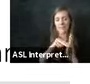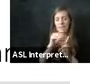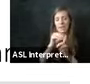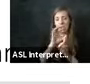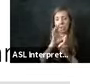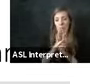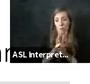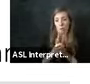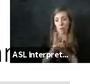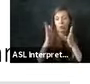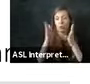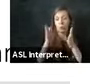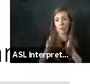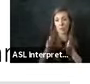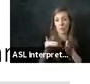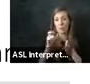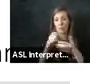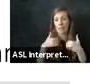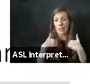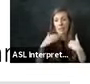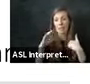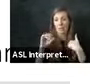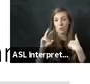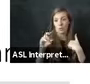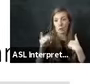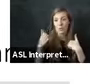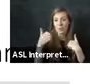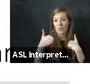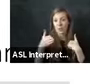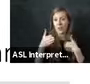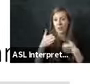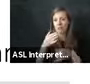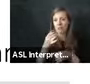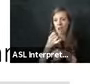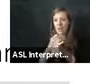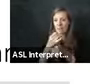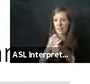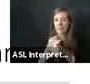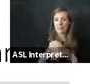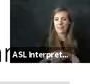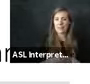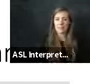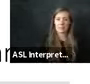19 case on campus during while school was in session.